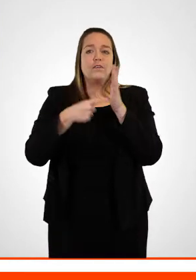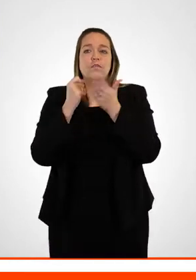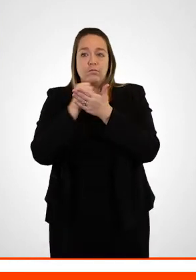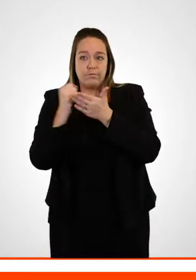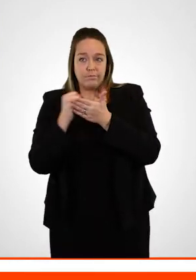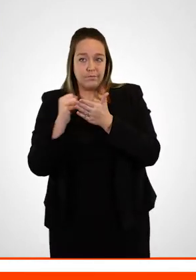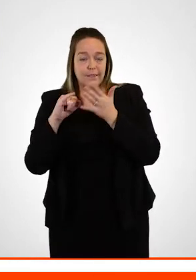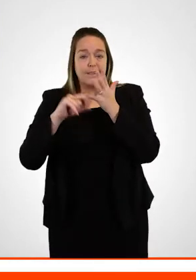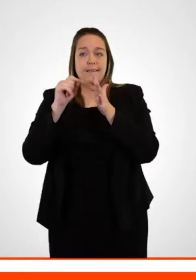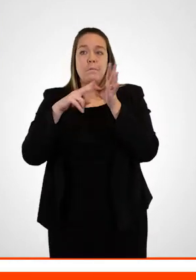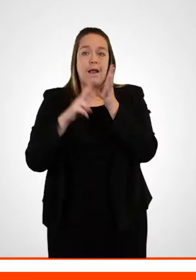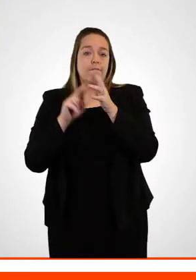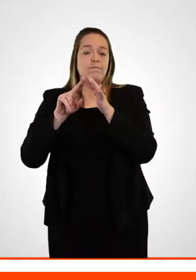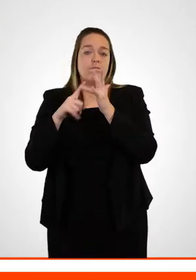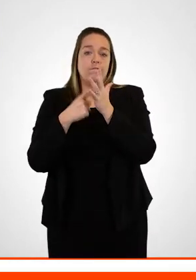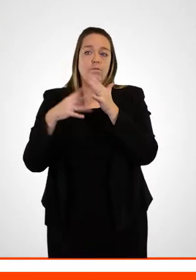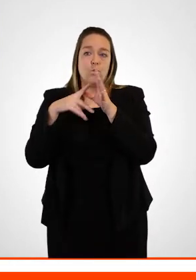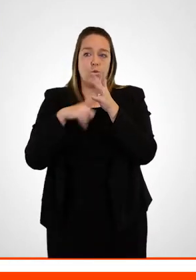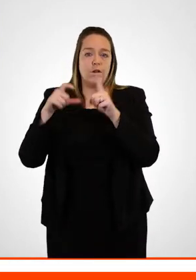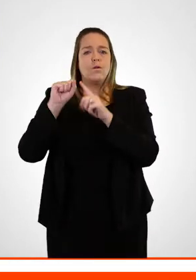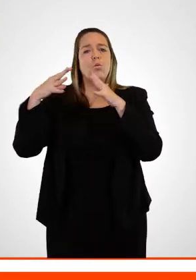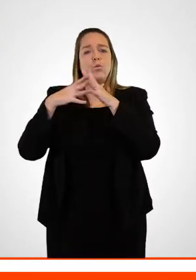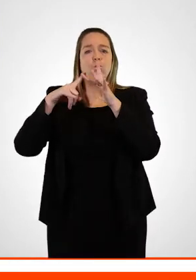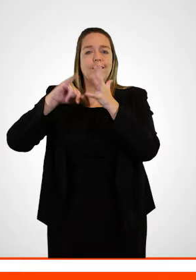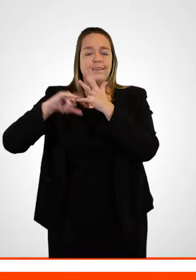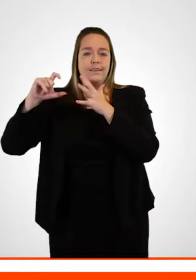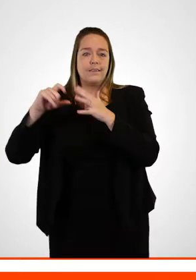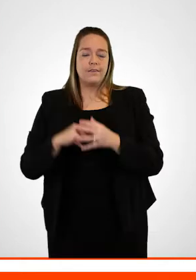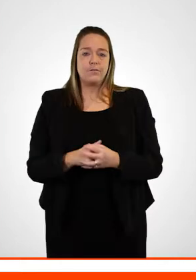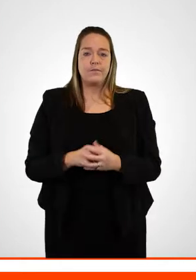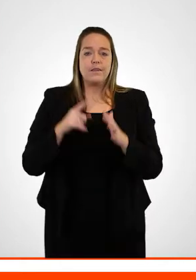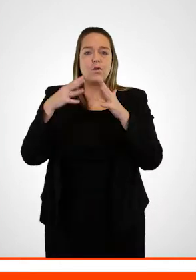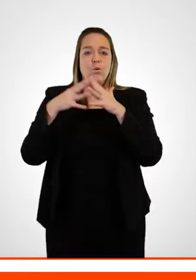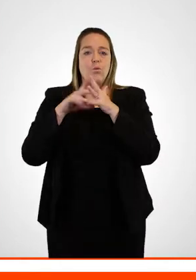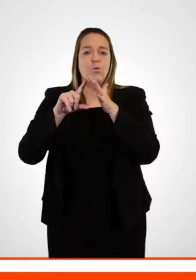from the WISC, the Wechsler Intelligence Test,